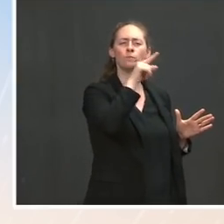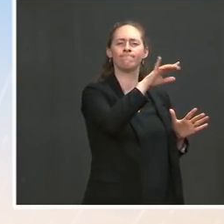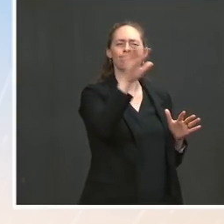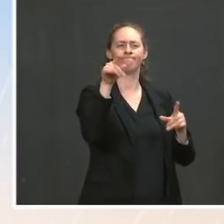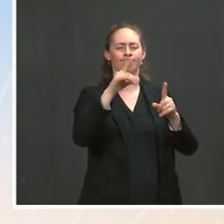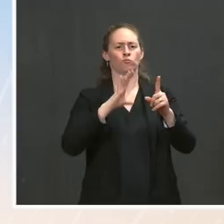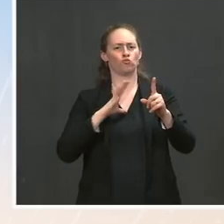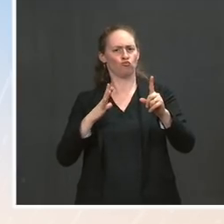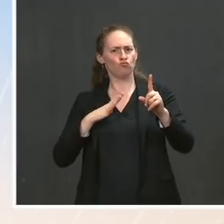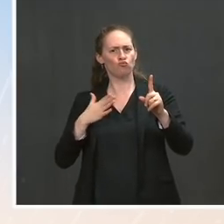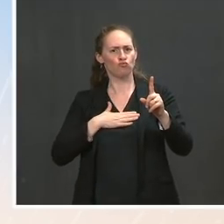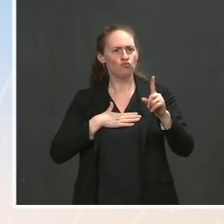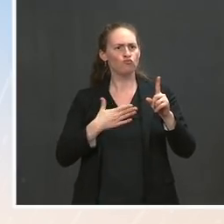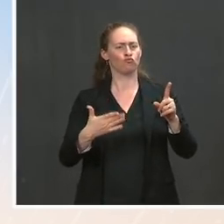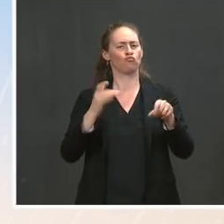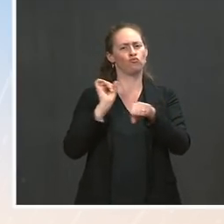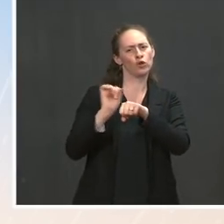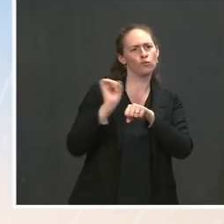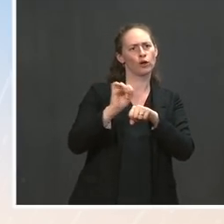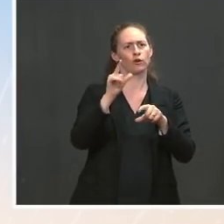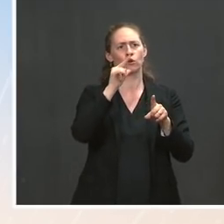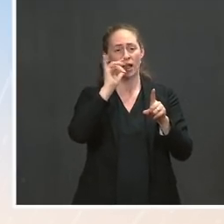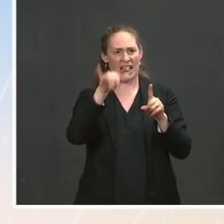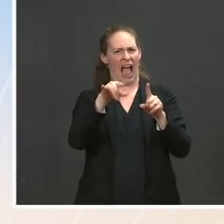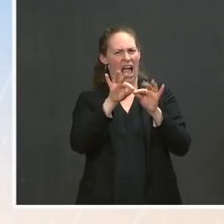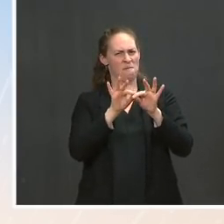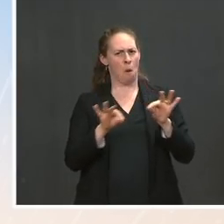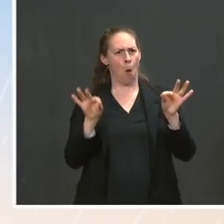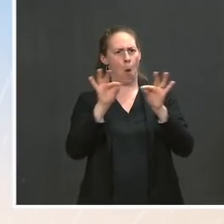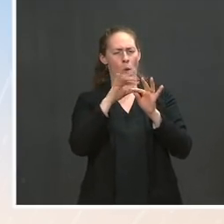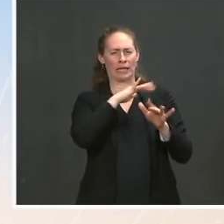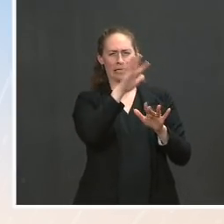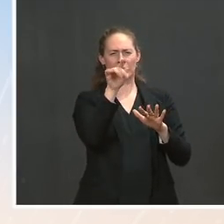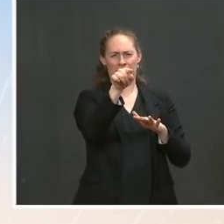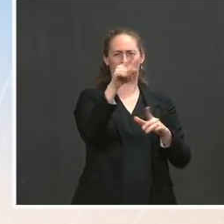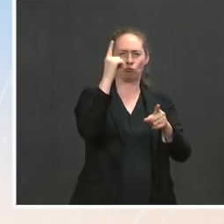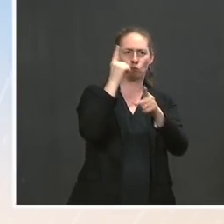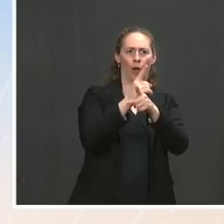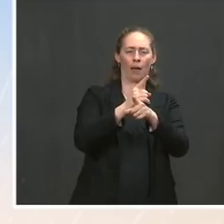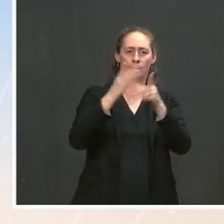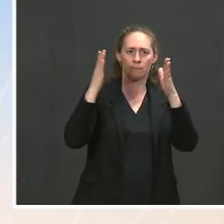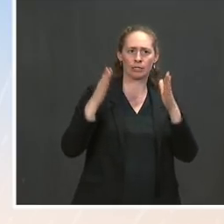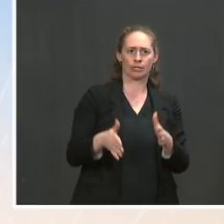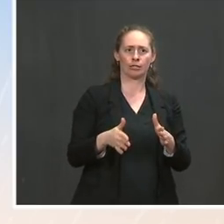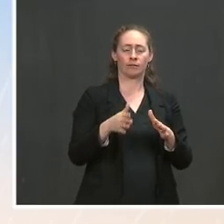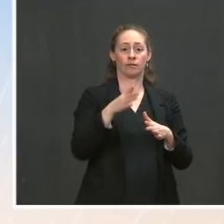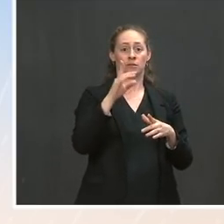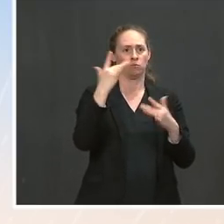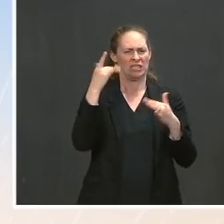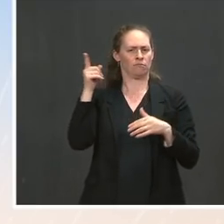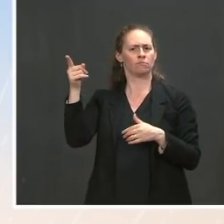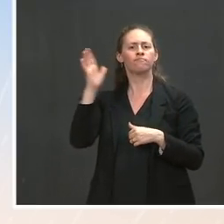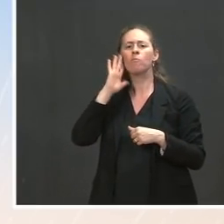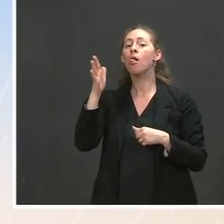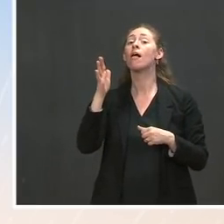and it's a priority but I don't have a an update for you on when he will nominate someone. The Press: In general, just on some of these other positions,